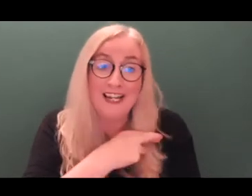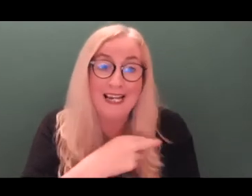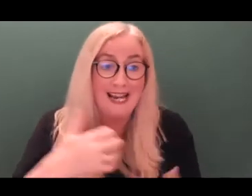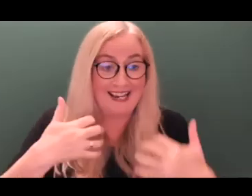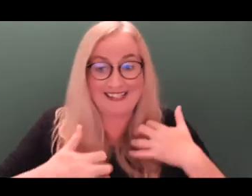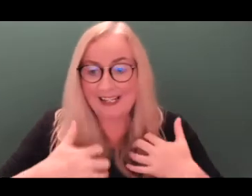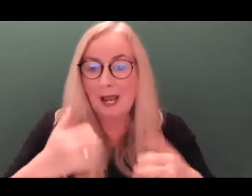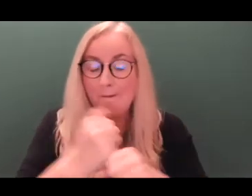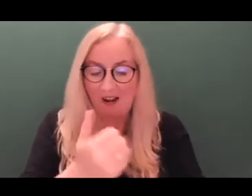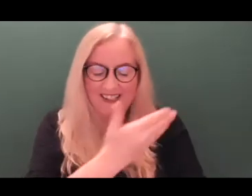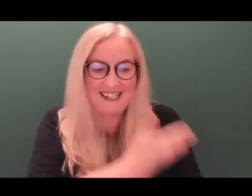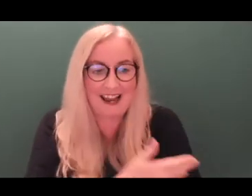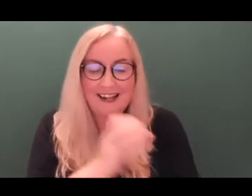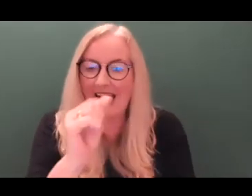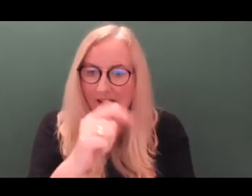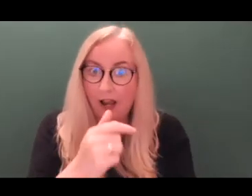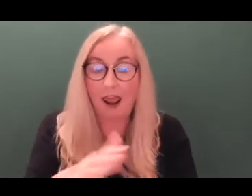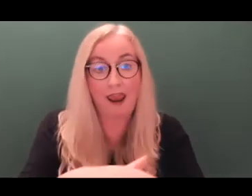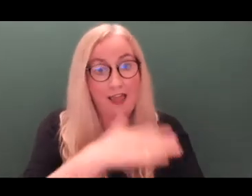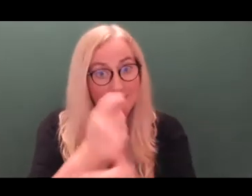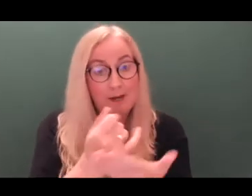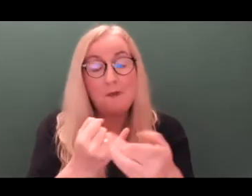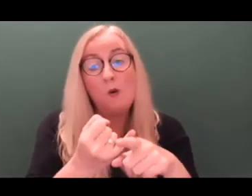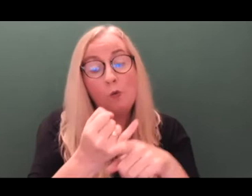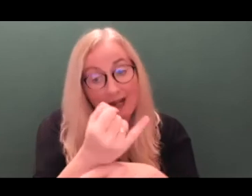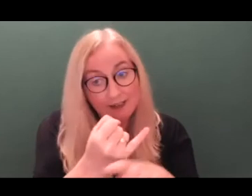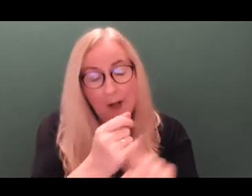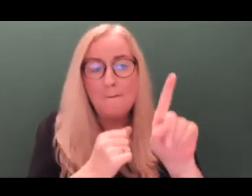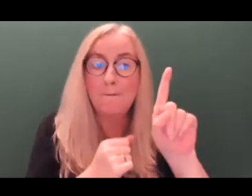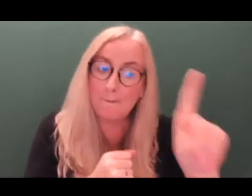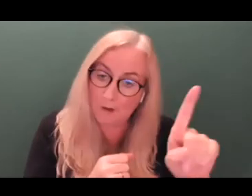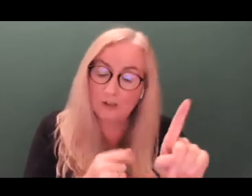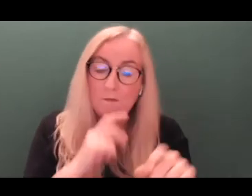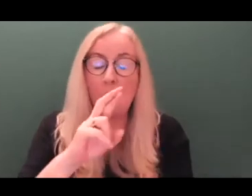we have been long awaiting it, but I do think it's going to be really complicated,